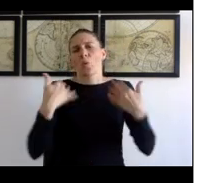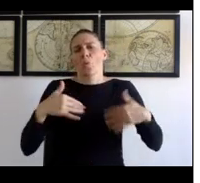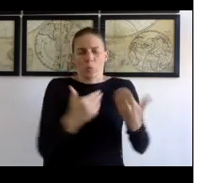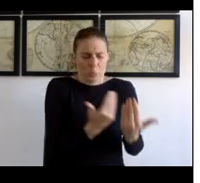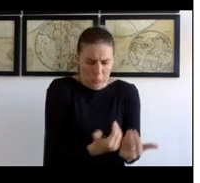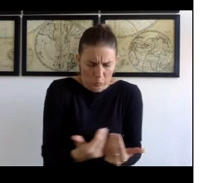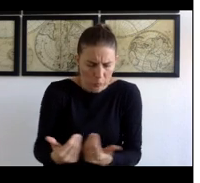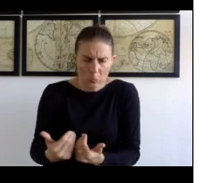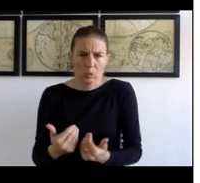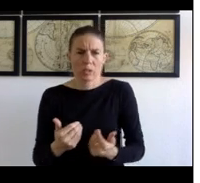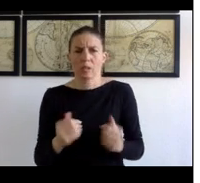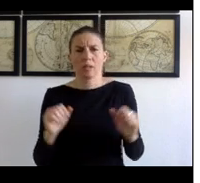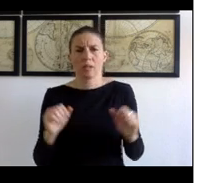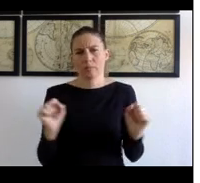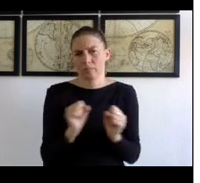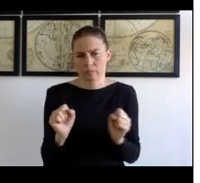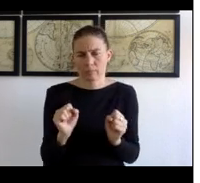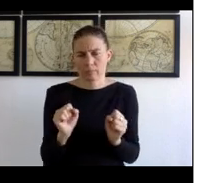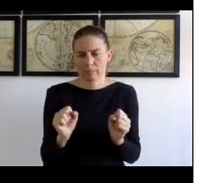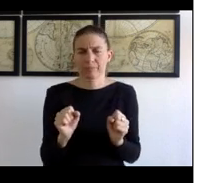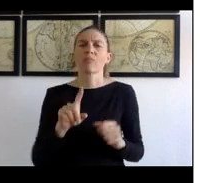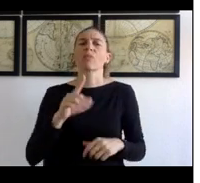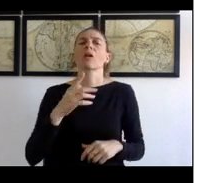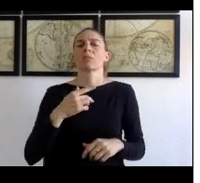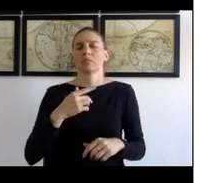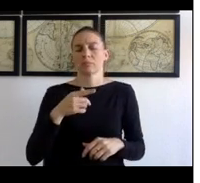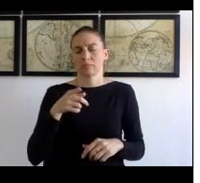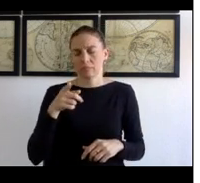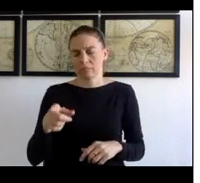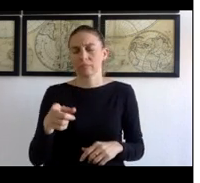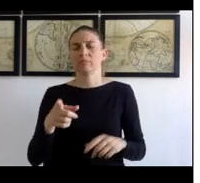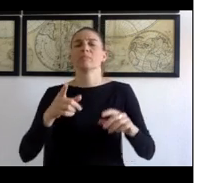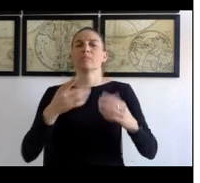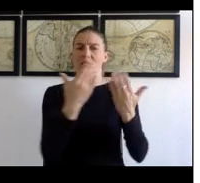that the labour force survey wouldn't provide data for.